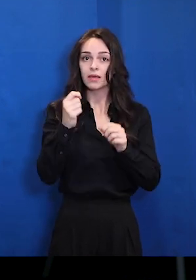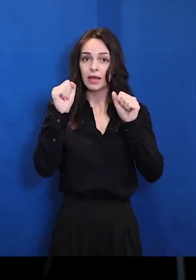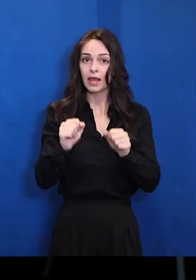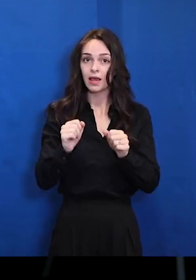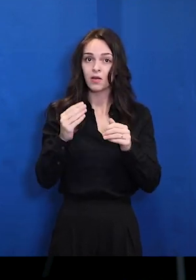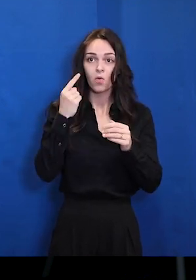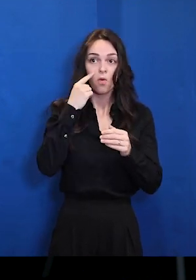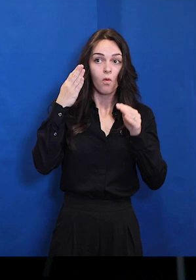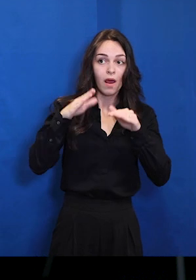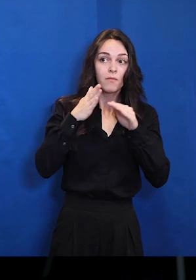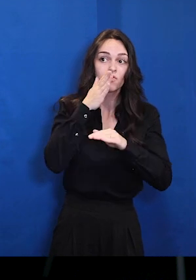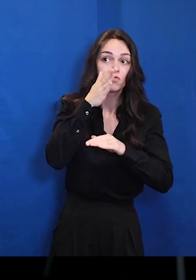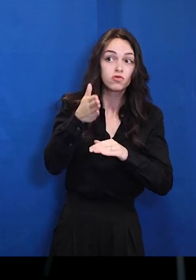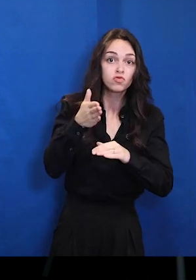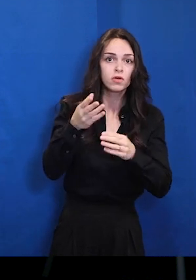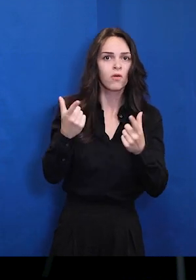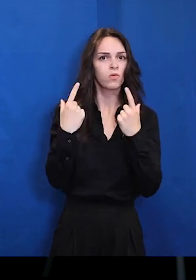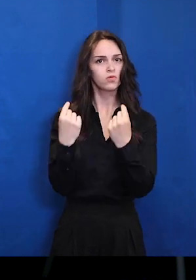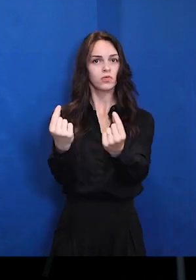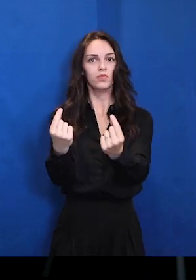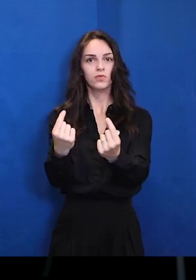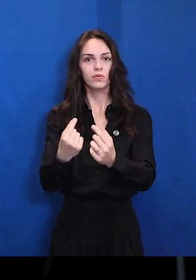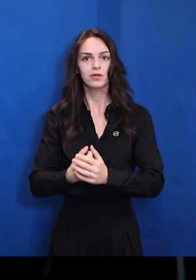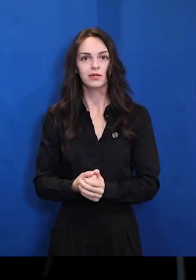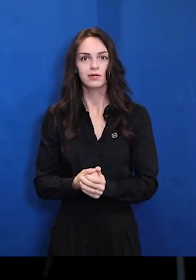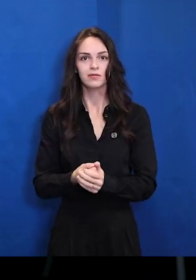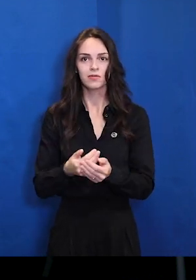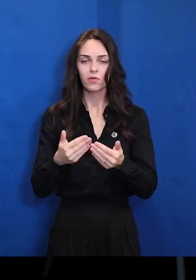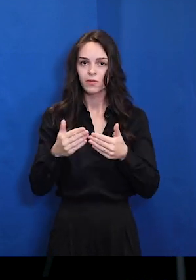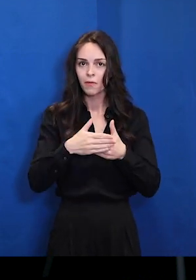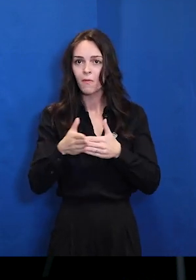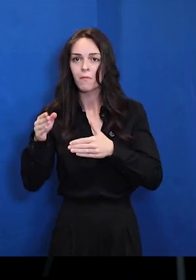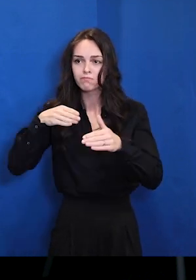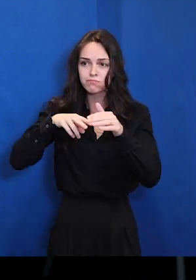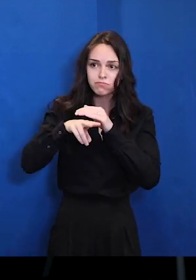what's on the other side of that door. Is to never lose sight of your dreams. Open that door.